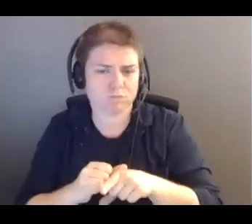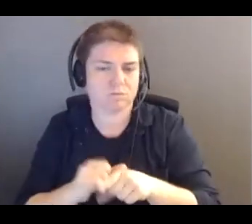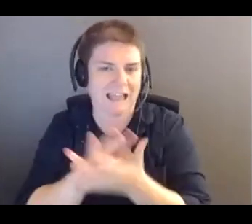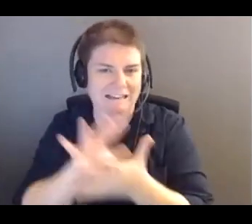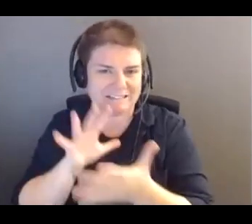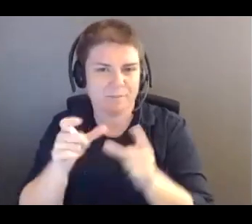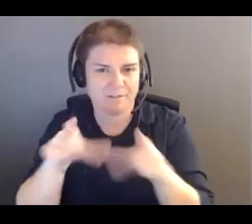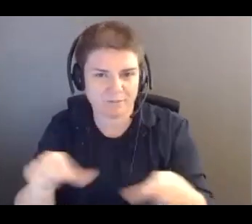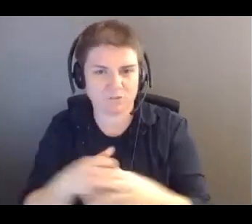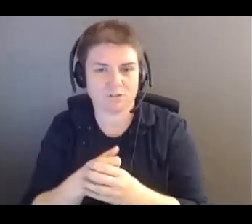Plain language is often is more clear